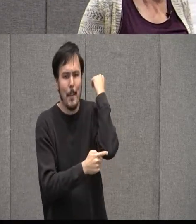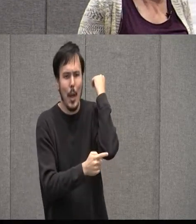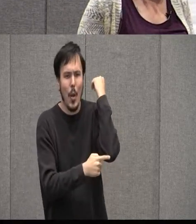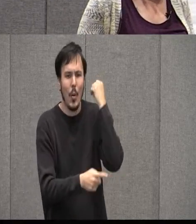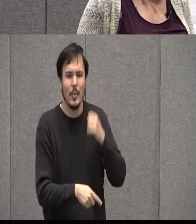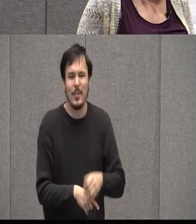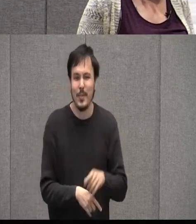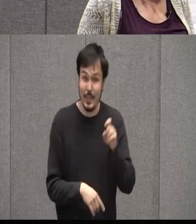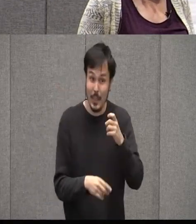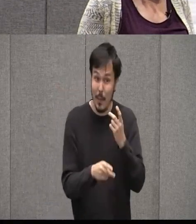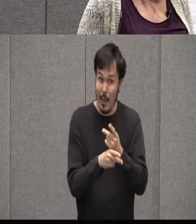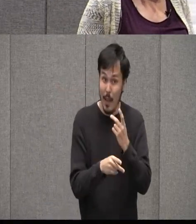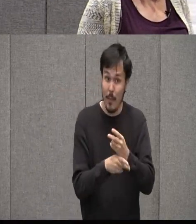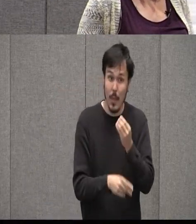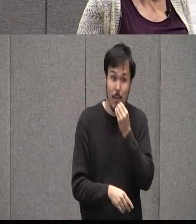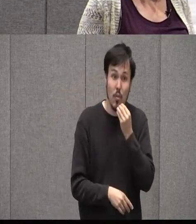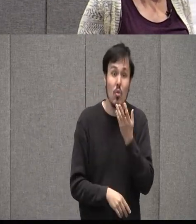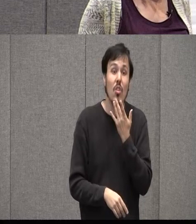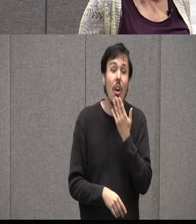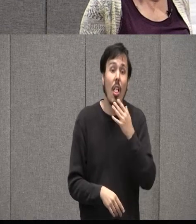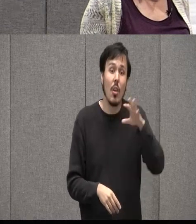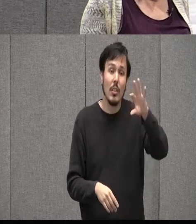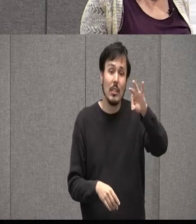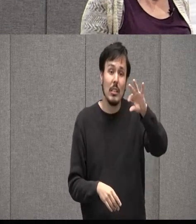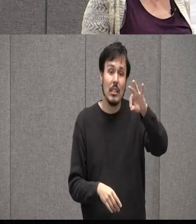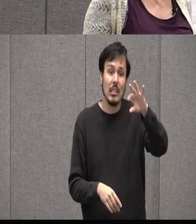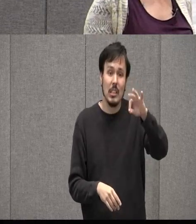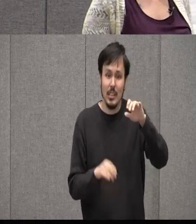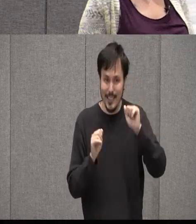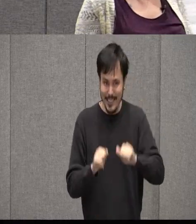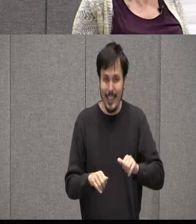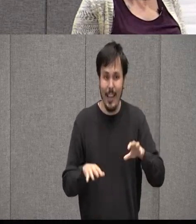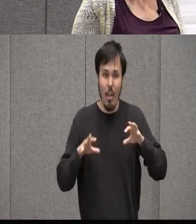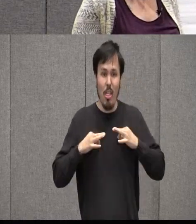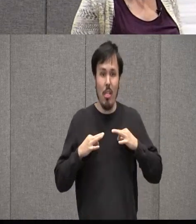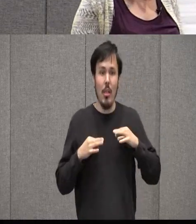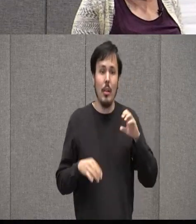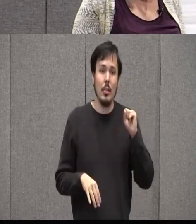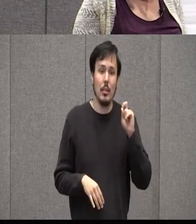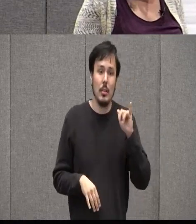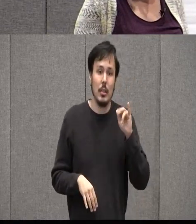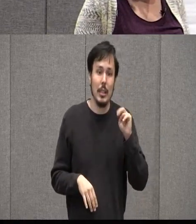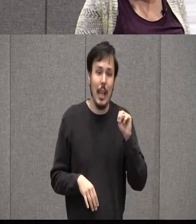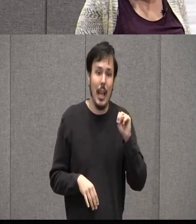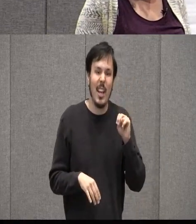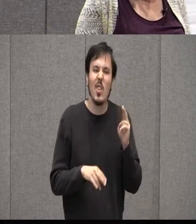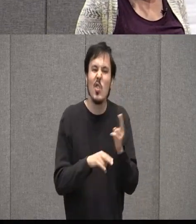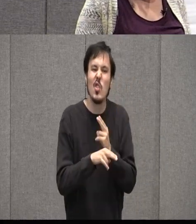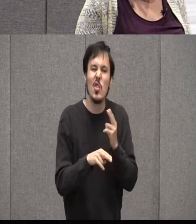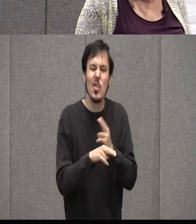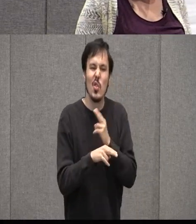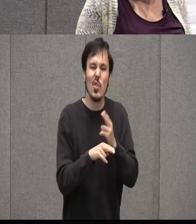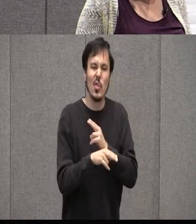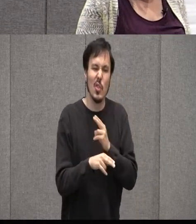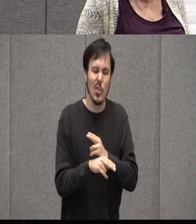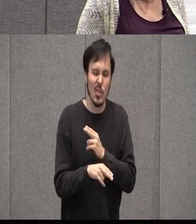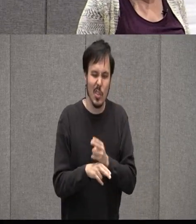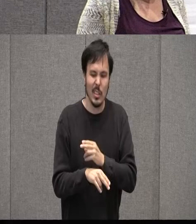with food coloring too 'cause sometimes it can stain so you wanna use it what's called sparingly. A couple of drops here and there.